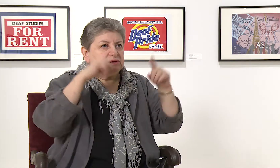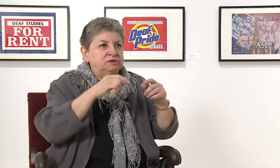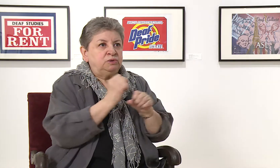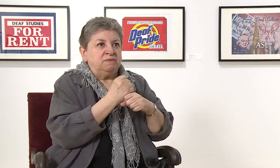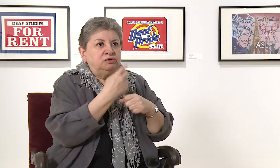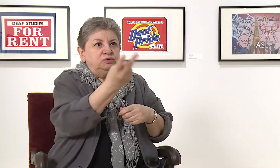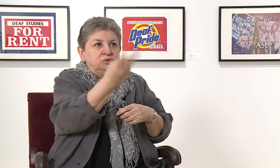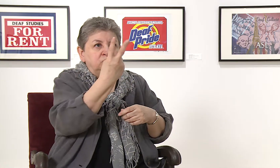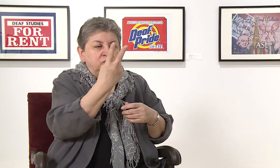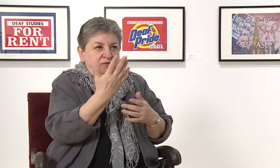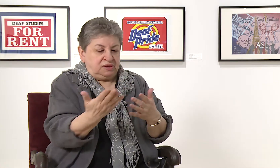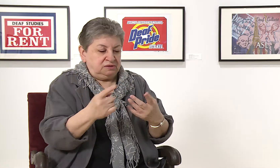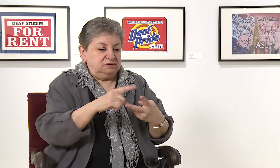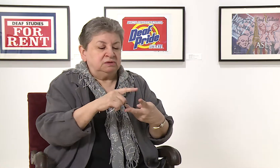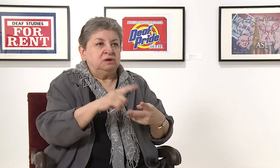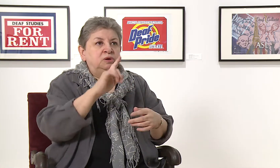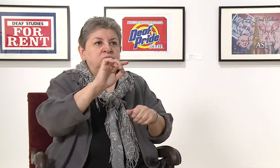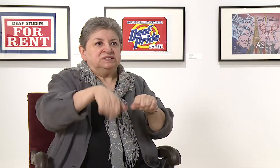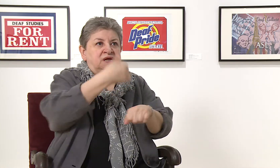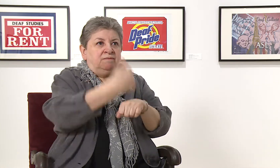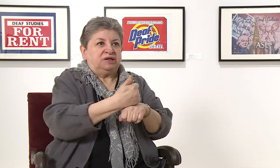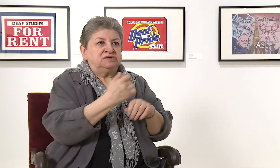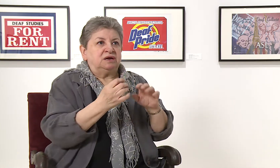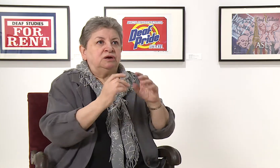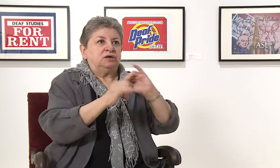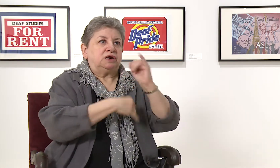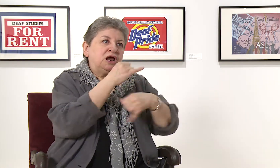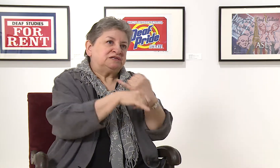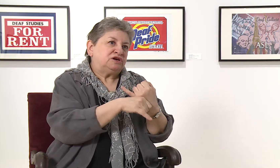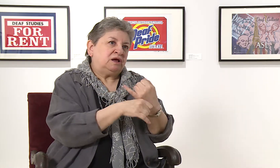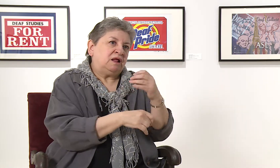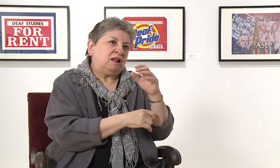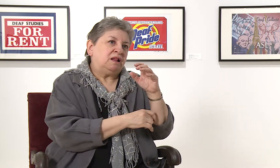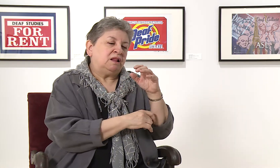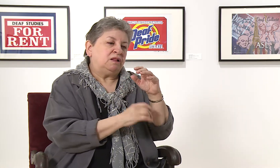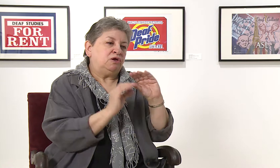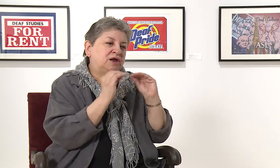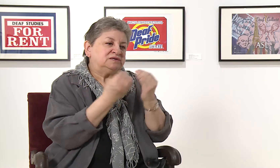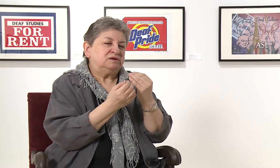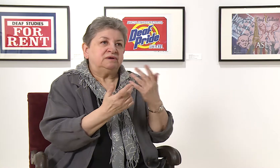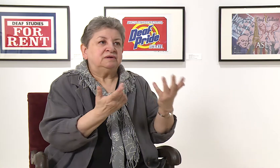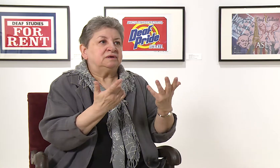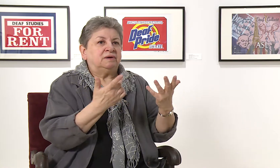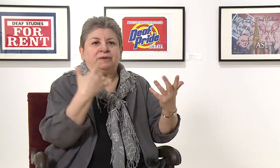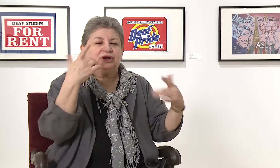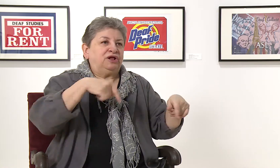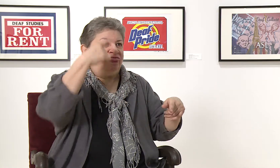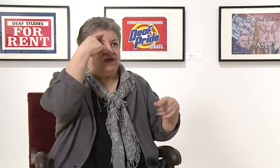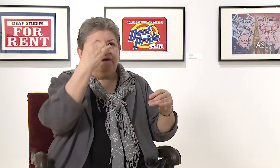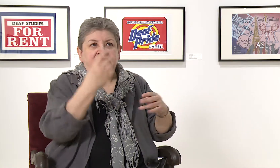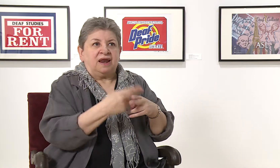and spread the word about this idea of Deaf Art. We agreed on two action items.